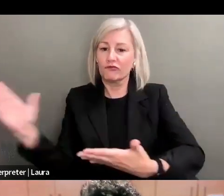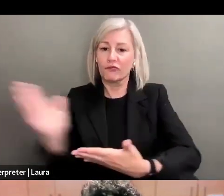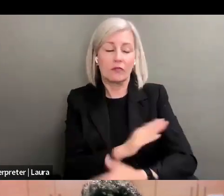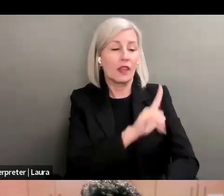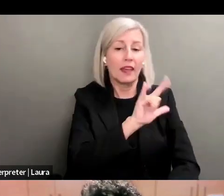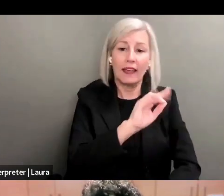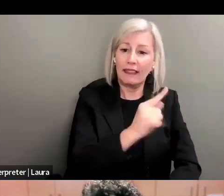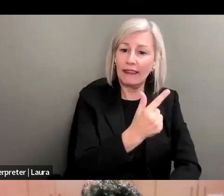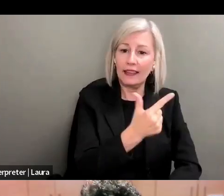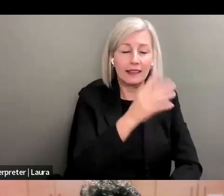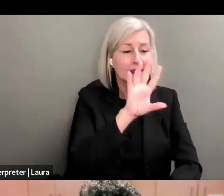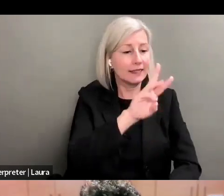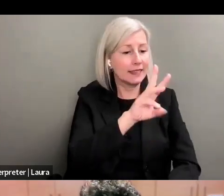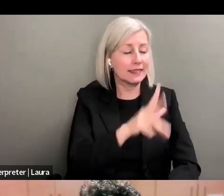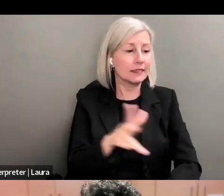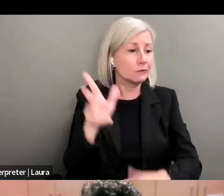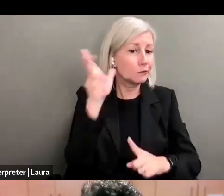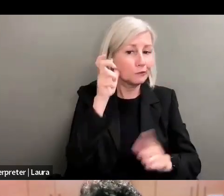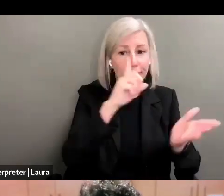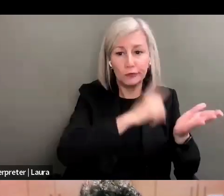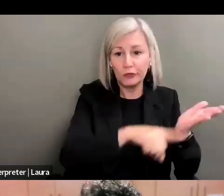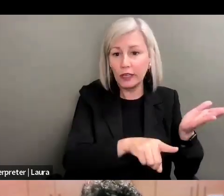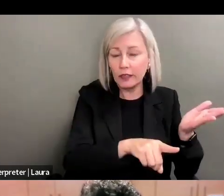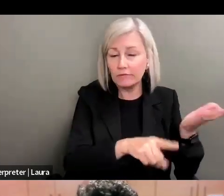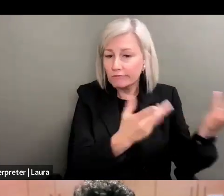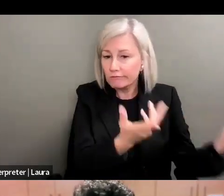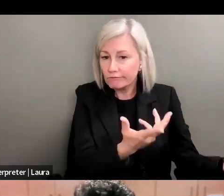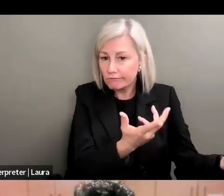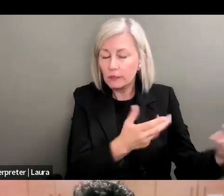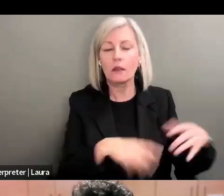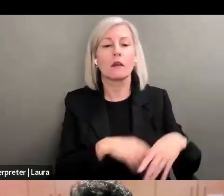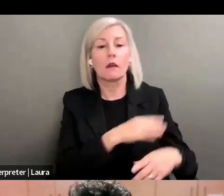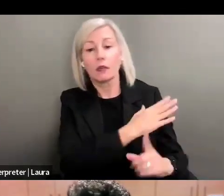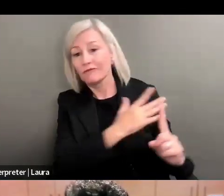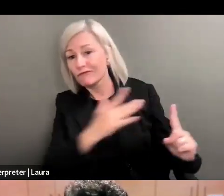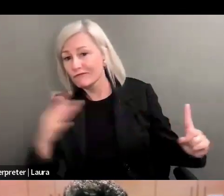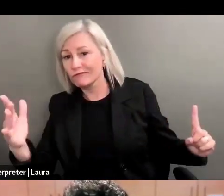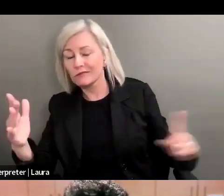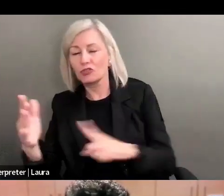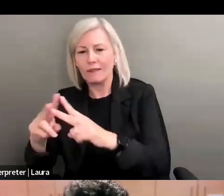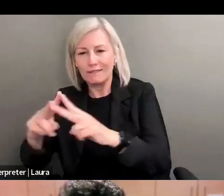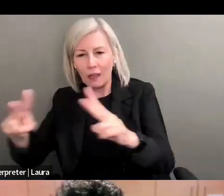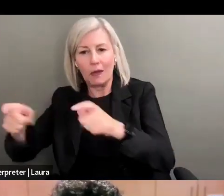could be considered functional listening, to a very controlled environment like a sound